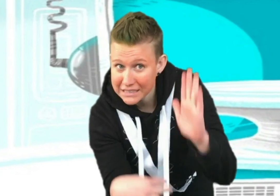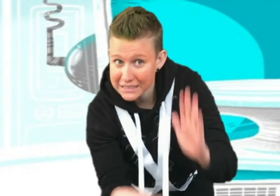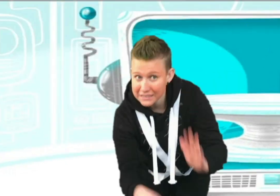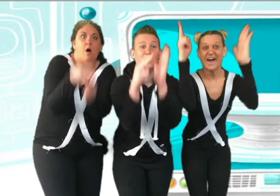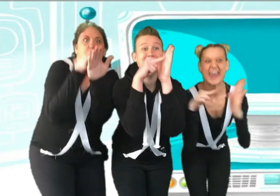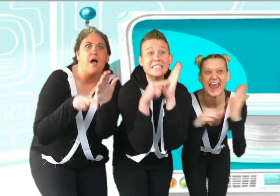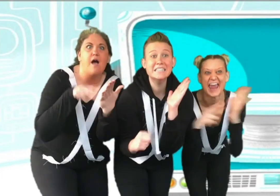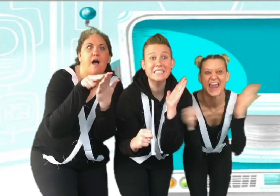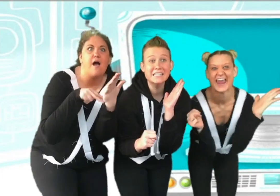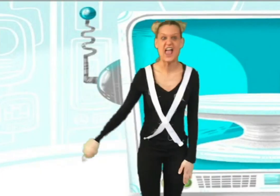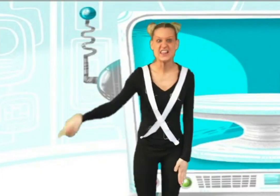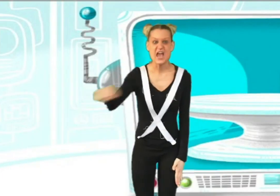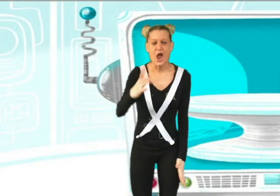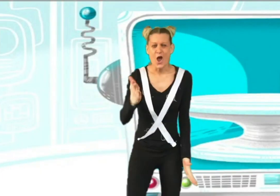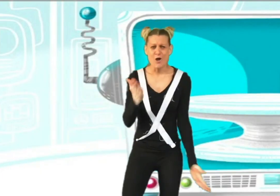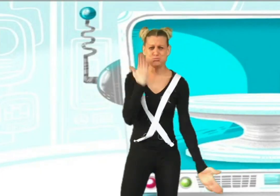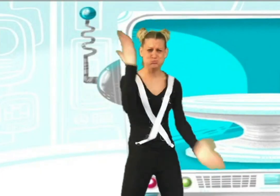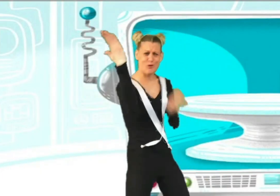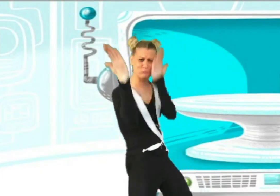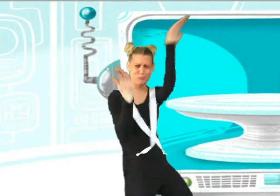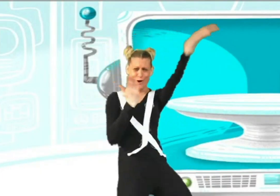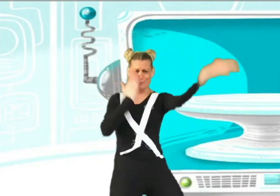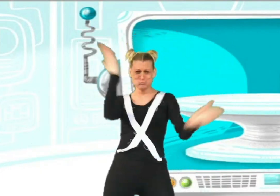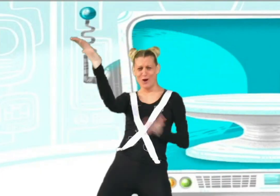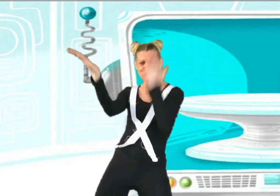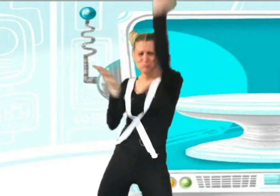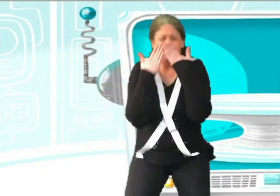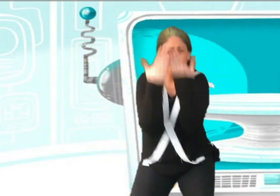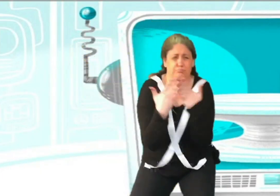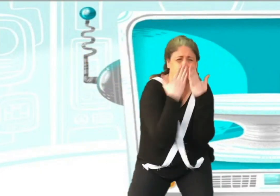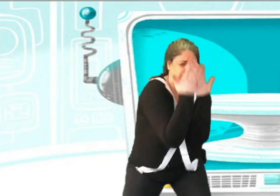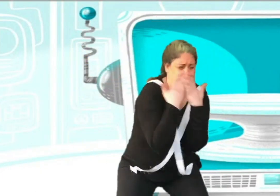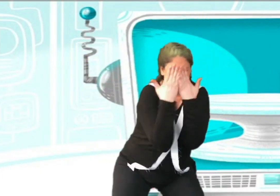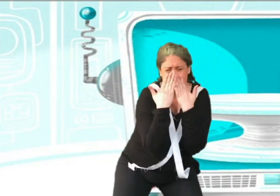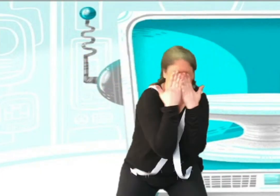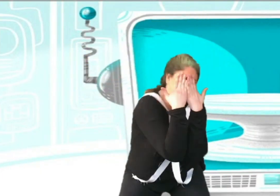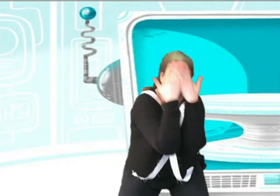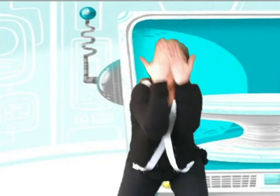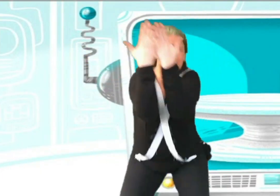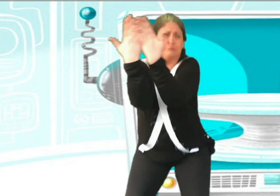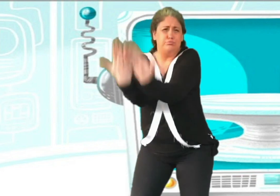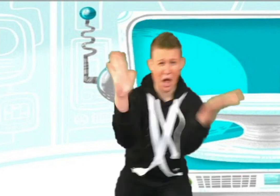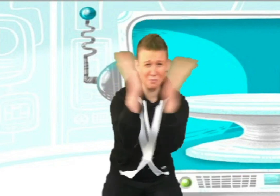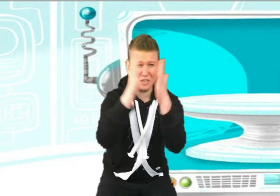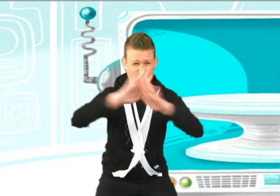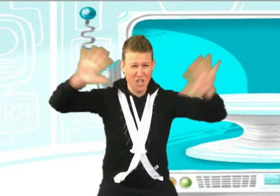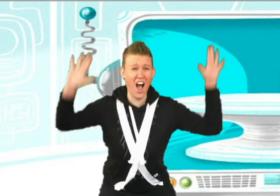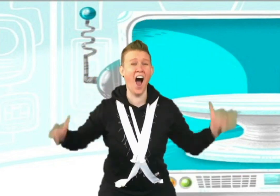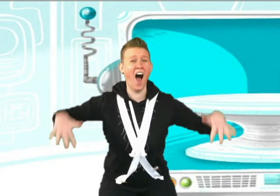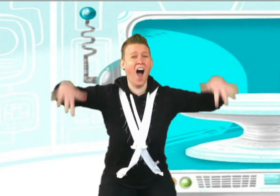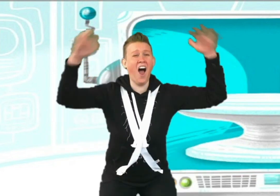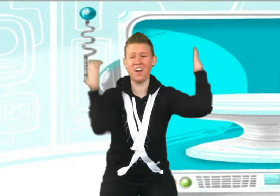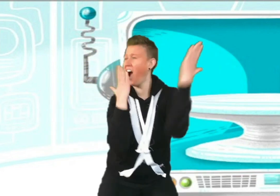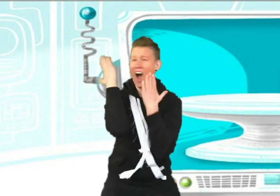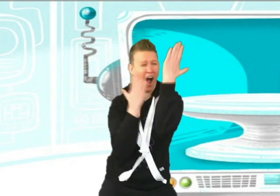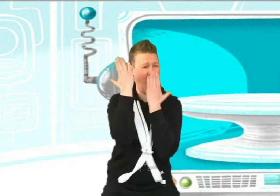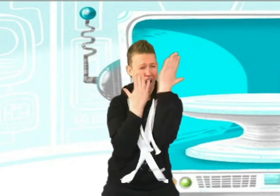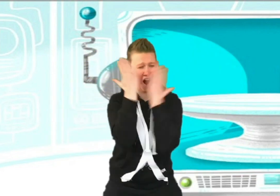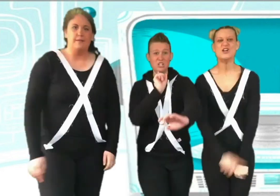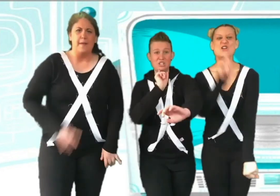They’d READ and READ, AND READ and READ, and then proceed TO READ some more.